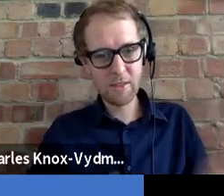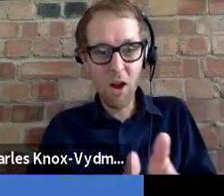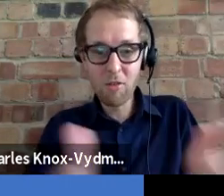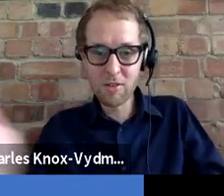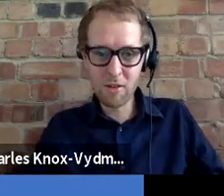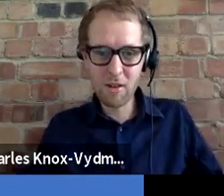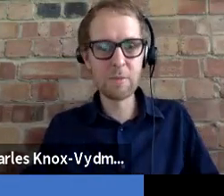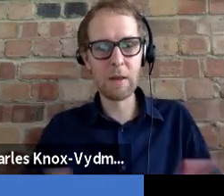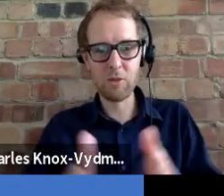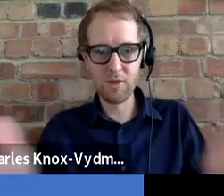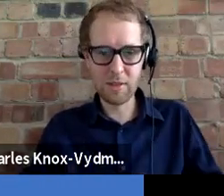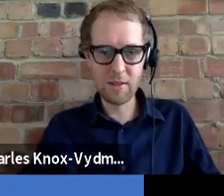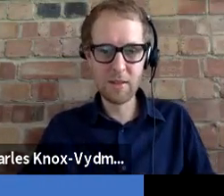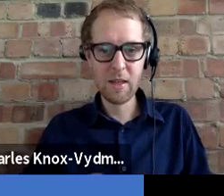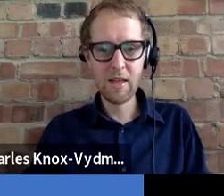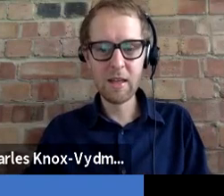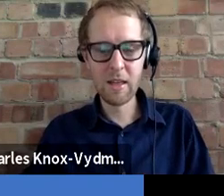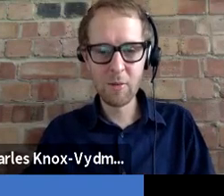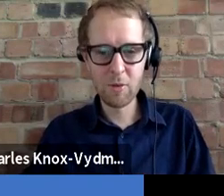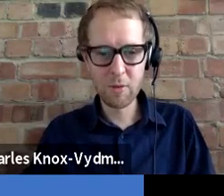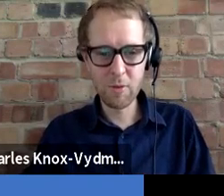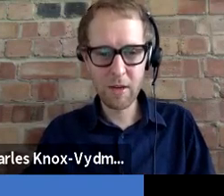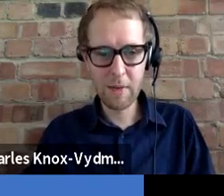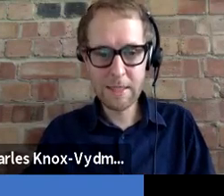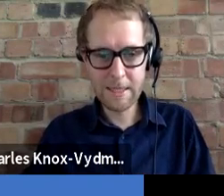The horizontal expansion you see was pretty limited